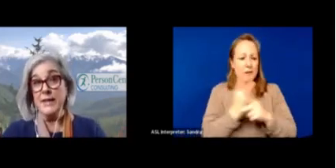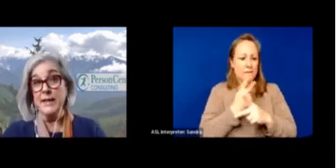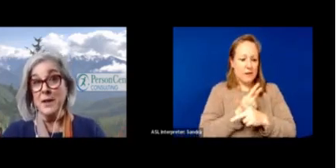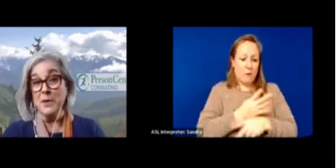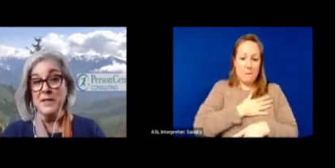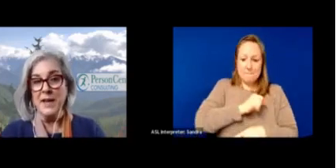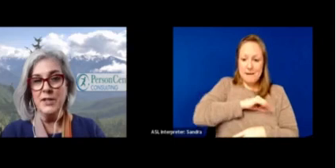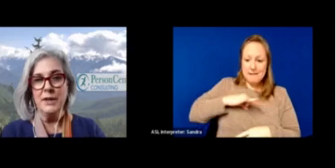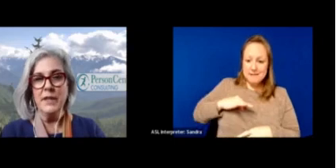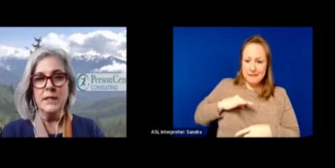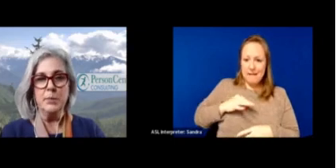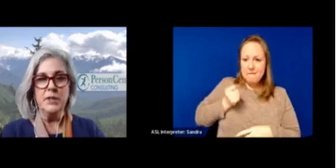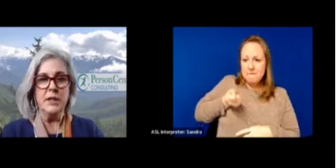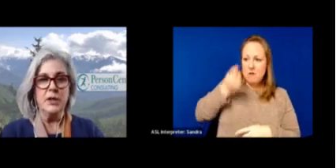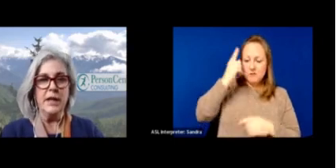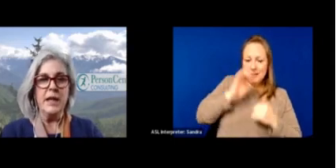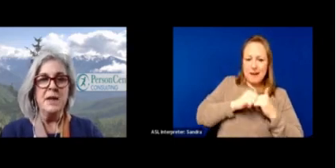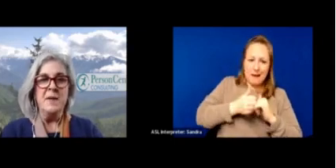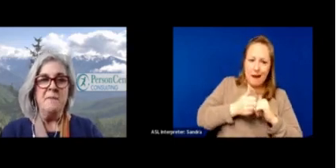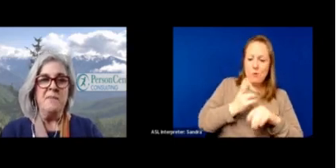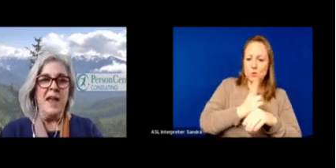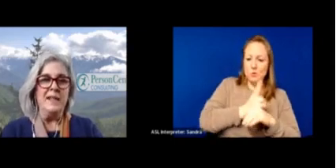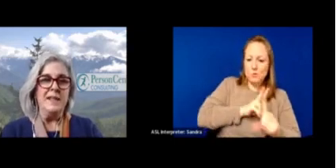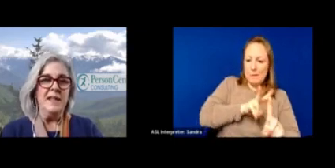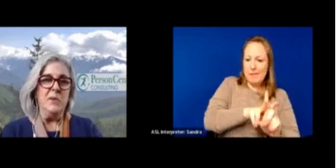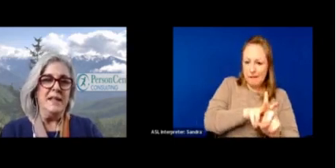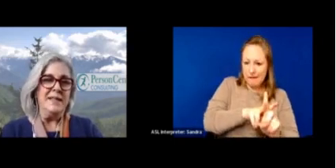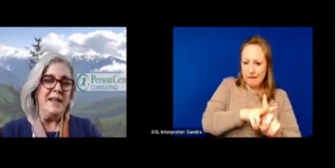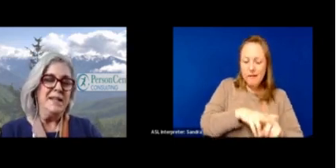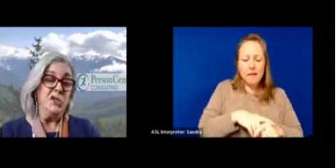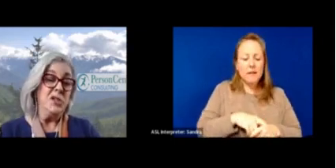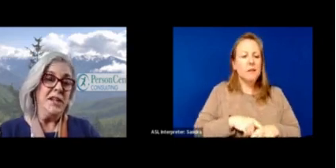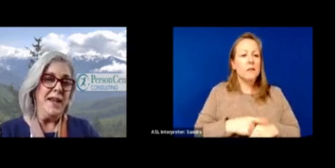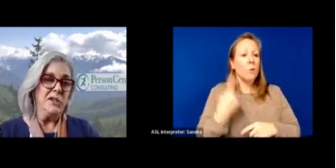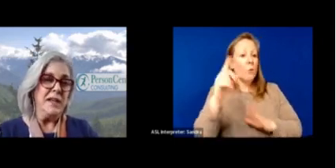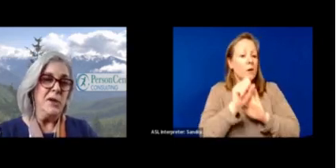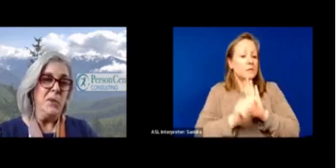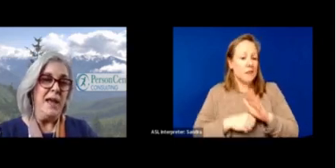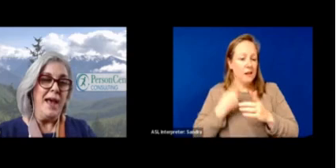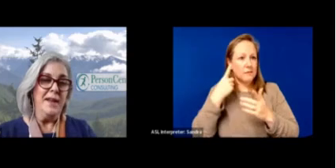state in Georgia? Actually, we had, one of the things they have everybody do is start out by